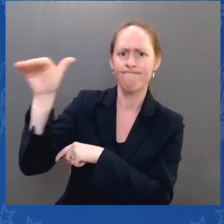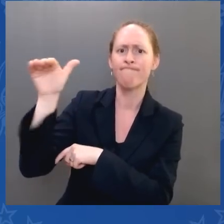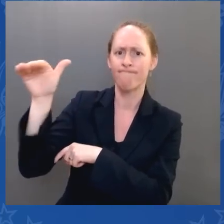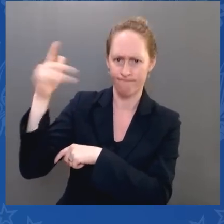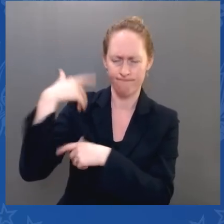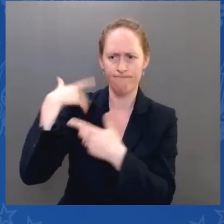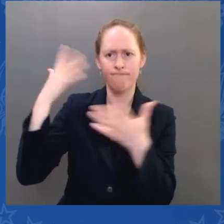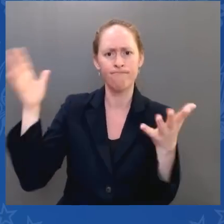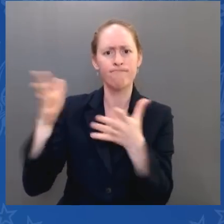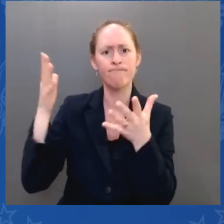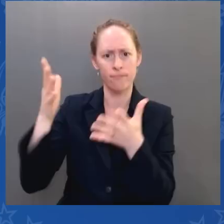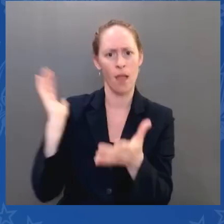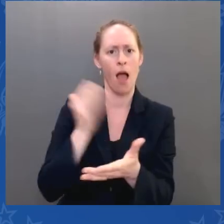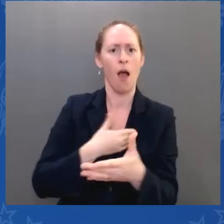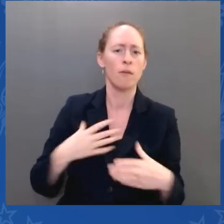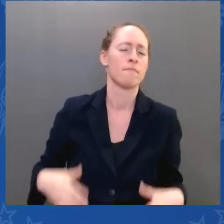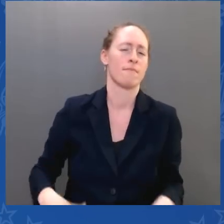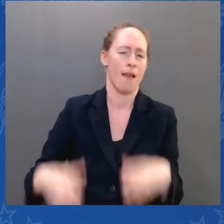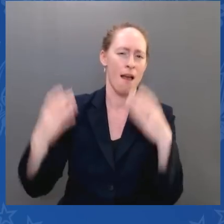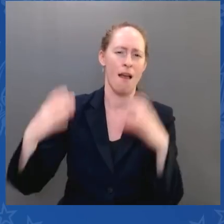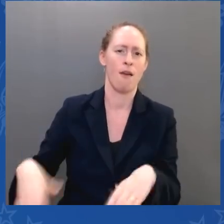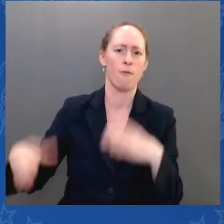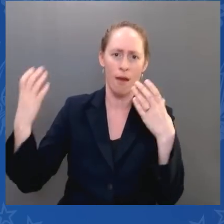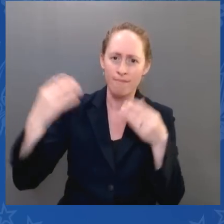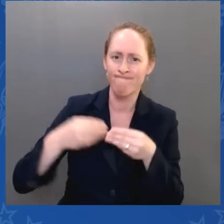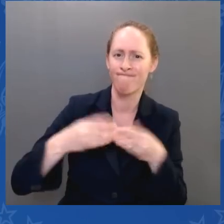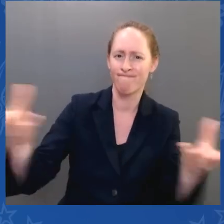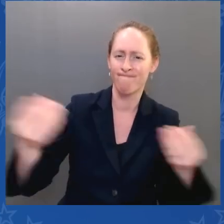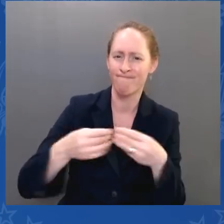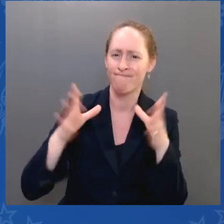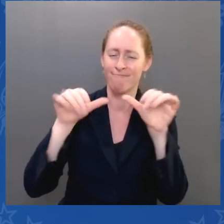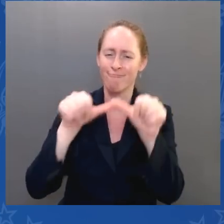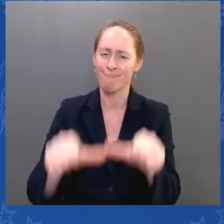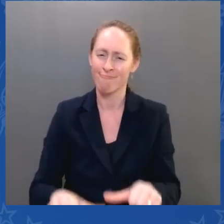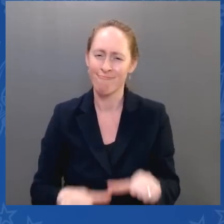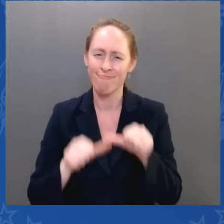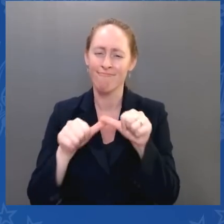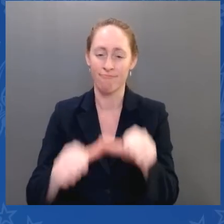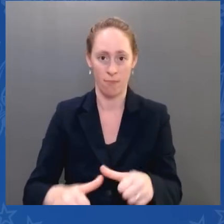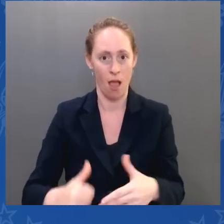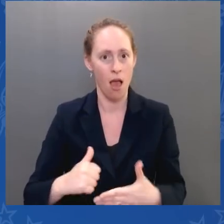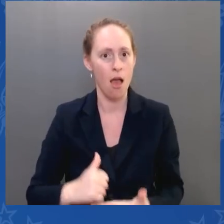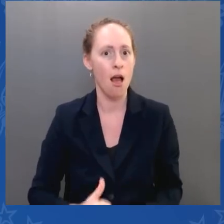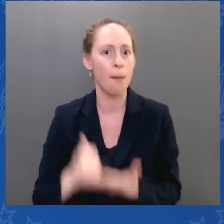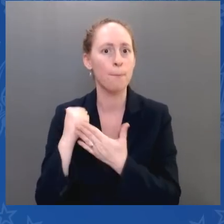And I led the world to coordinate the largest release of oil reserves in history,